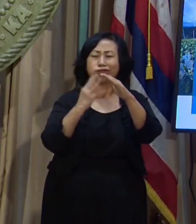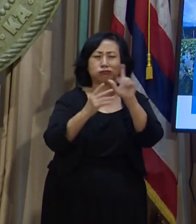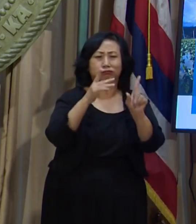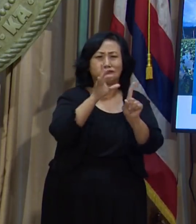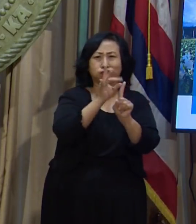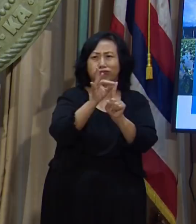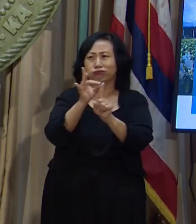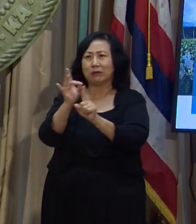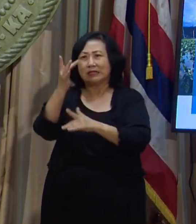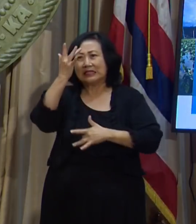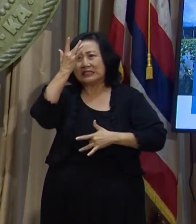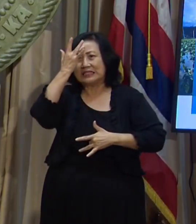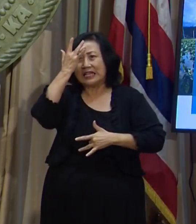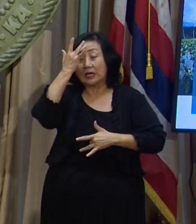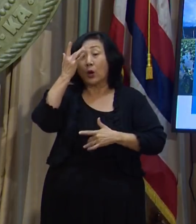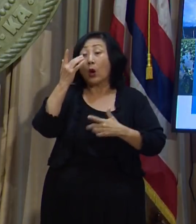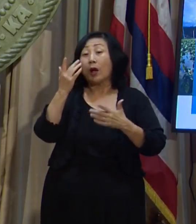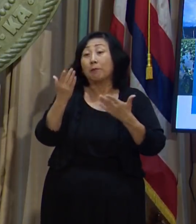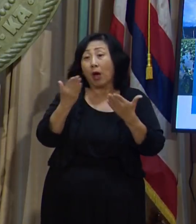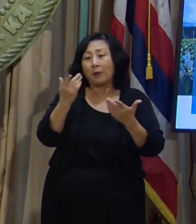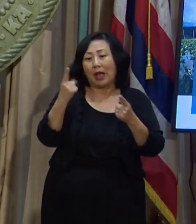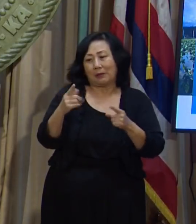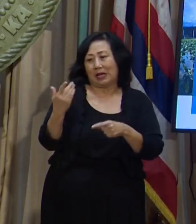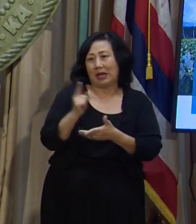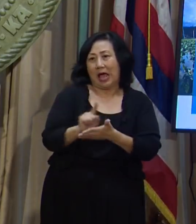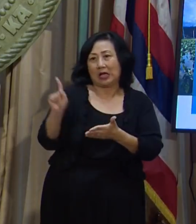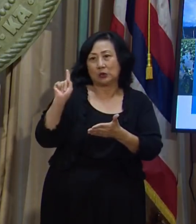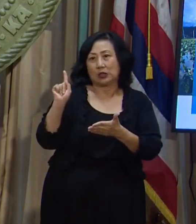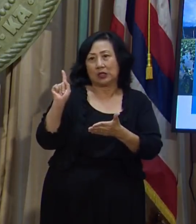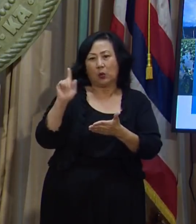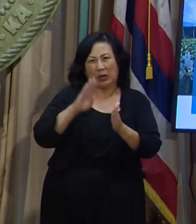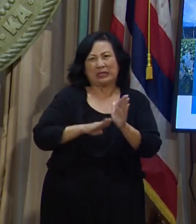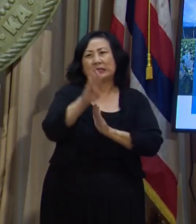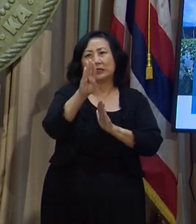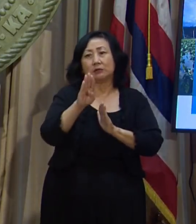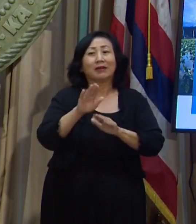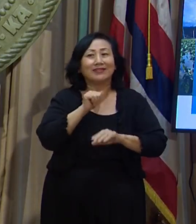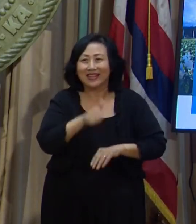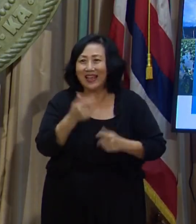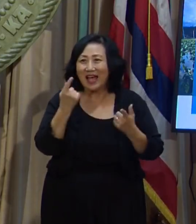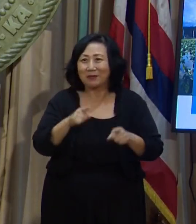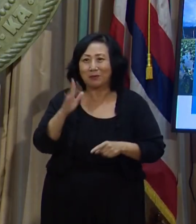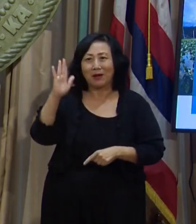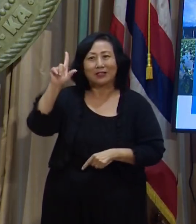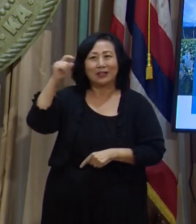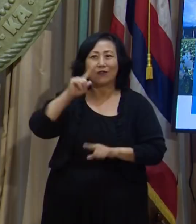THIS NUMBER WOULD HAVE BEEN GRATIS TRAFFIC -- WOULD HAVE BEEN CATASTROPHIC.